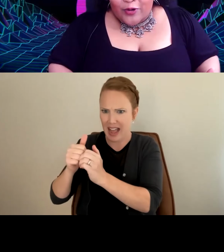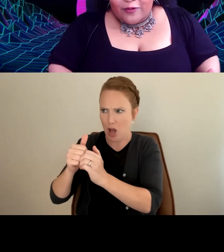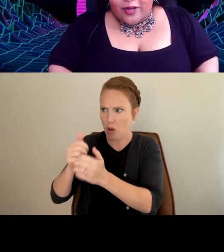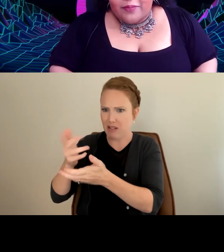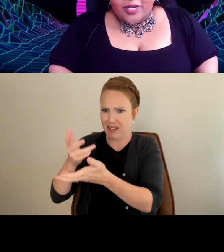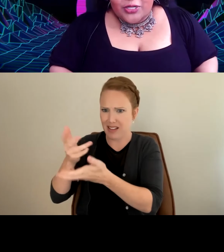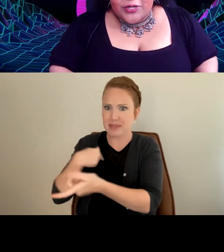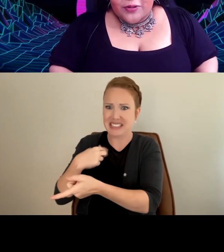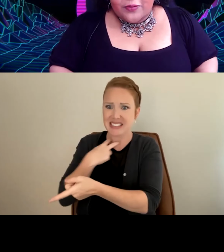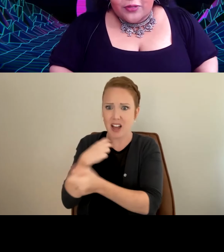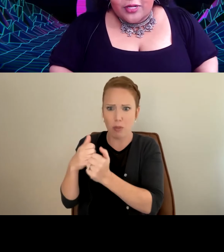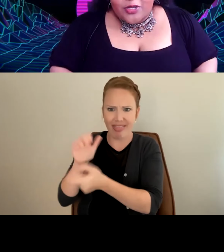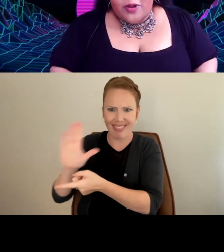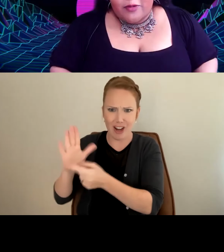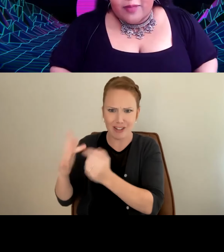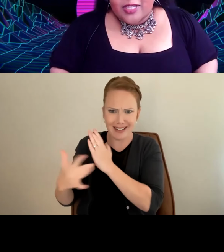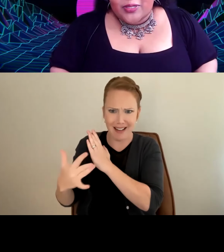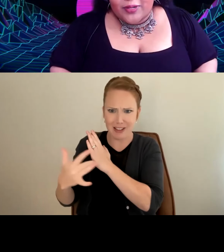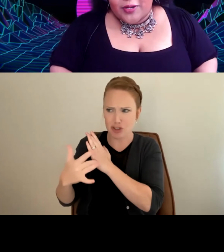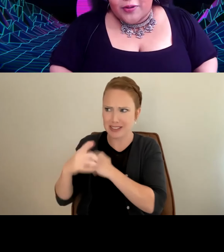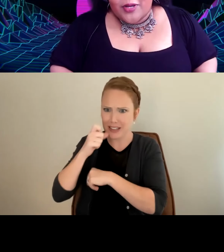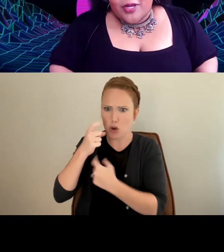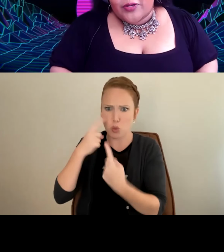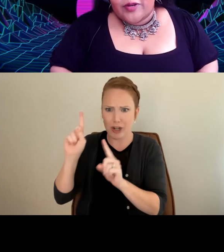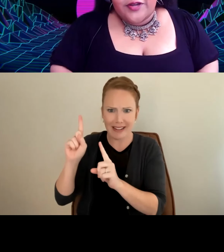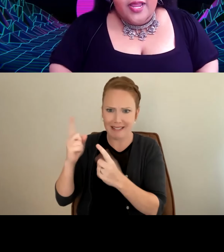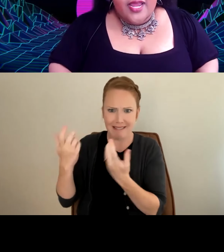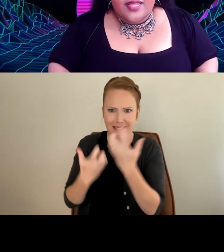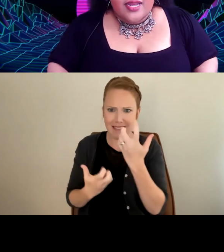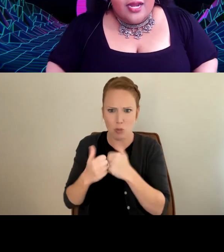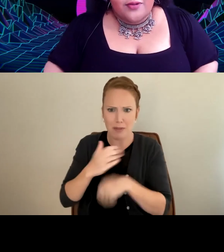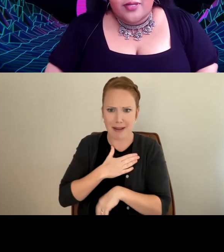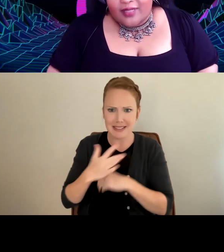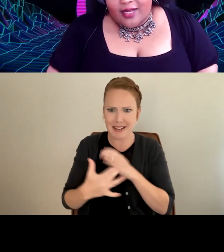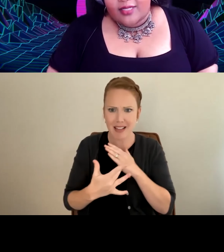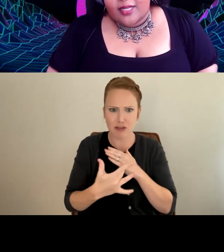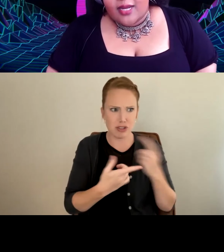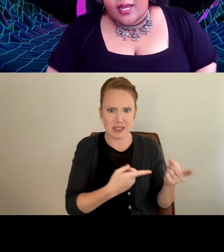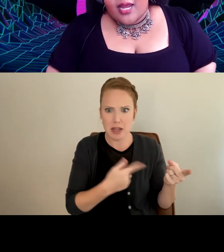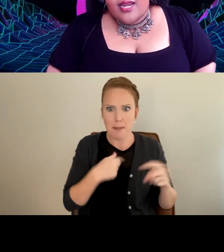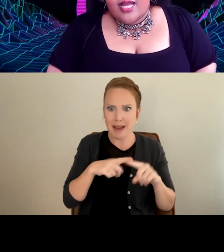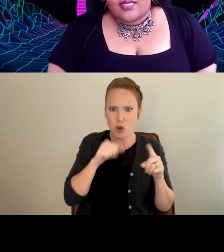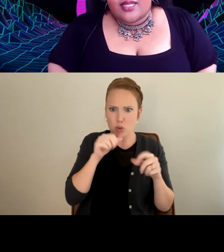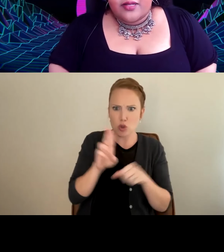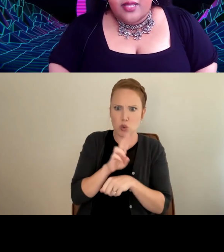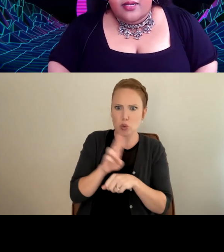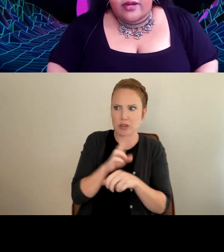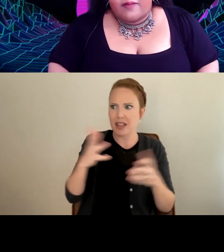continue on with my screen reader and I don't use that site? That's the thing a lot of people